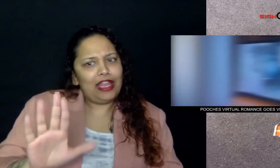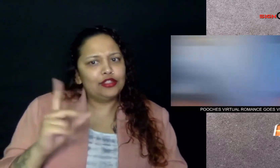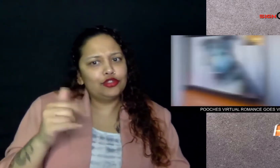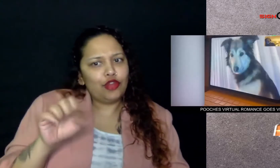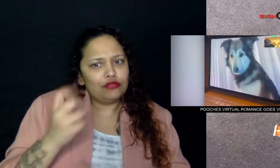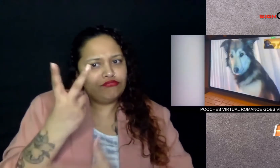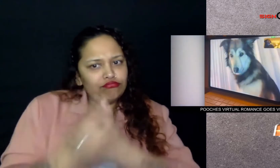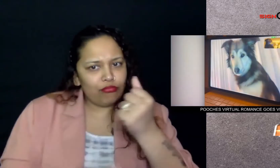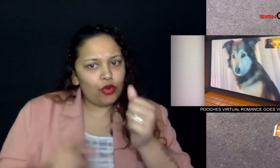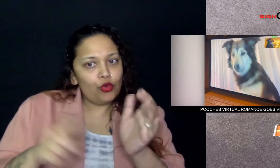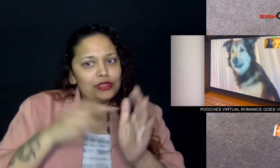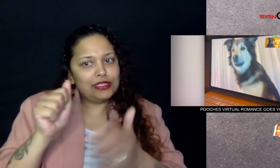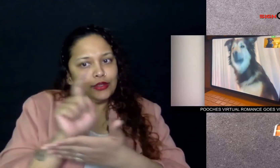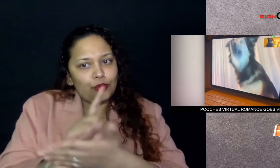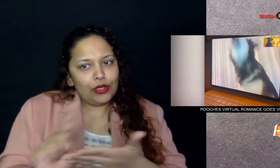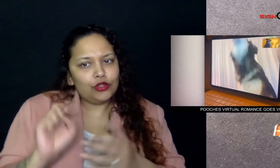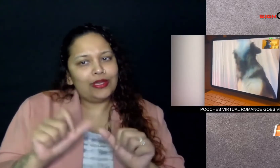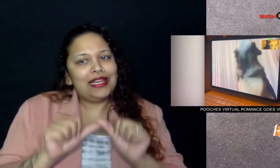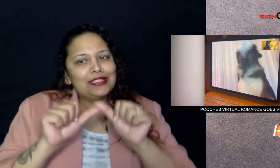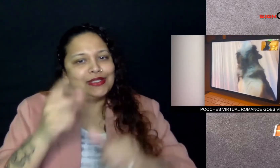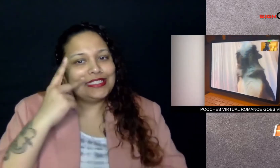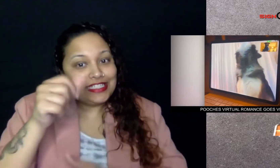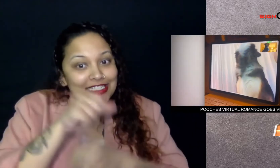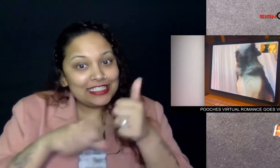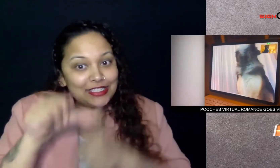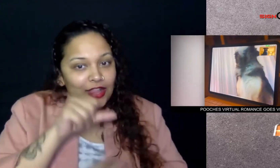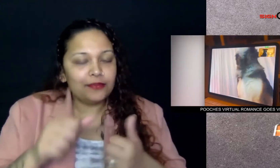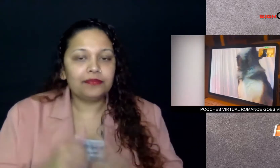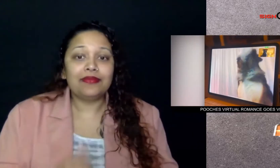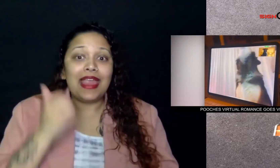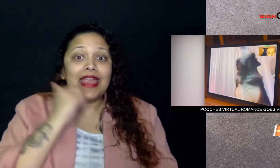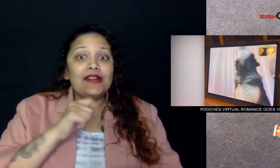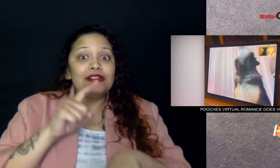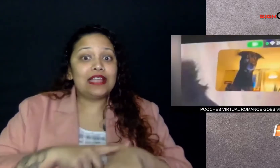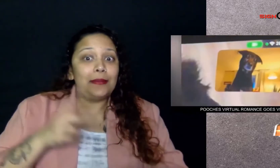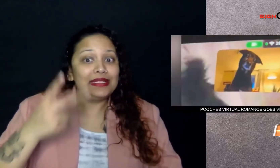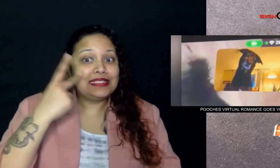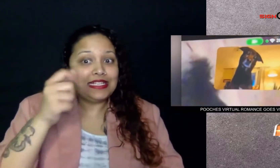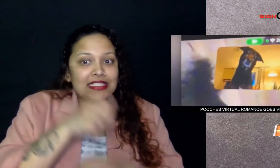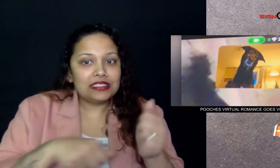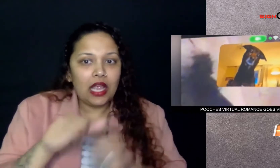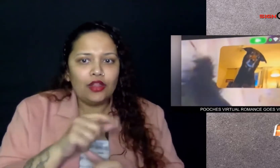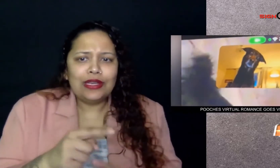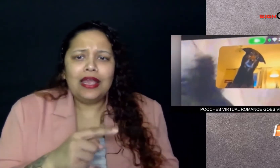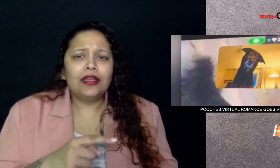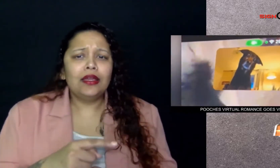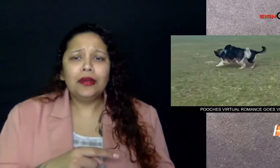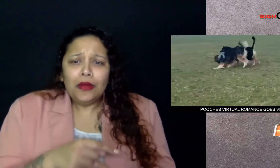But both owners decided to FaceTime their dogs once a week. So they can continue to see each other.